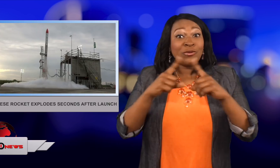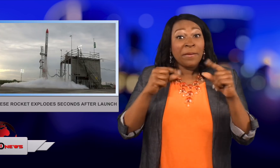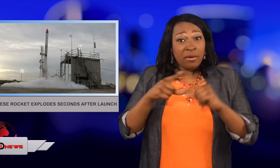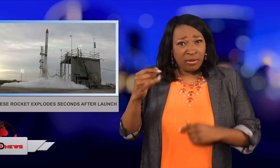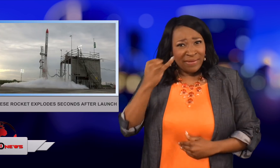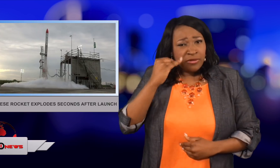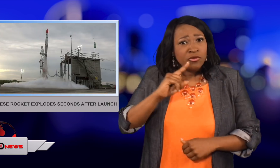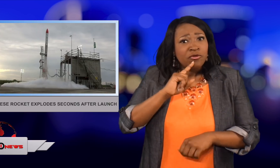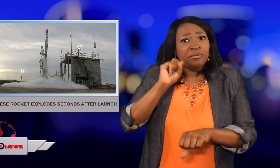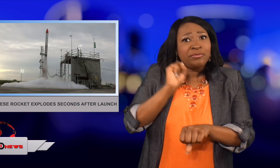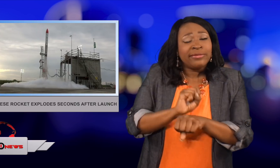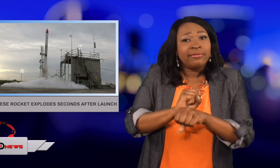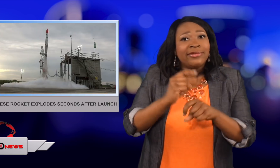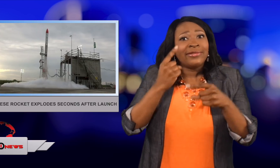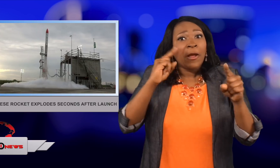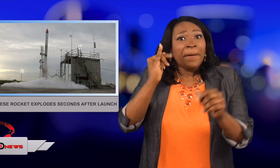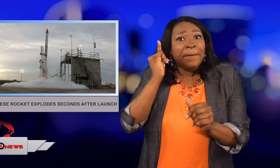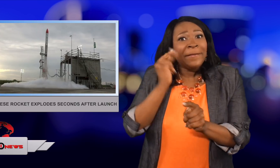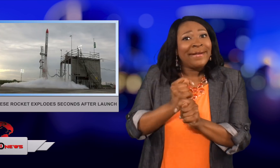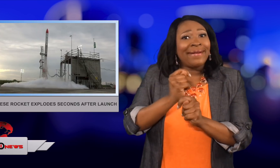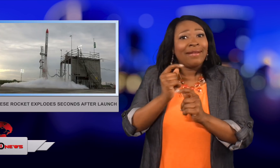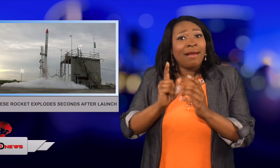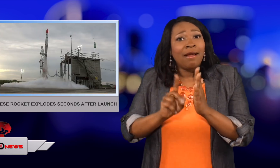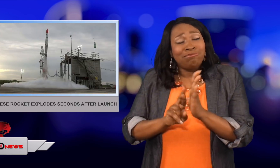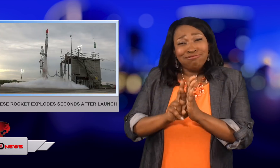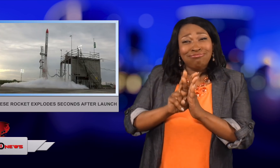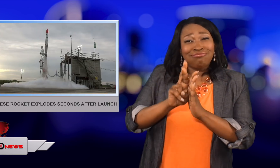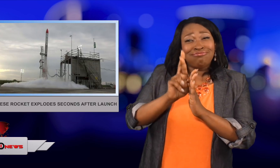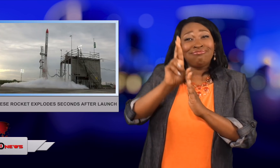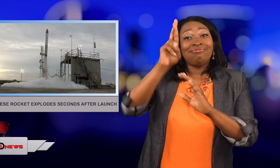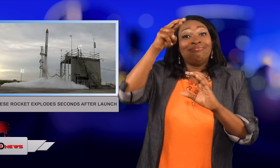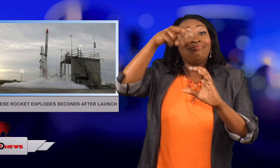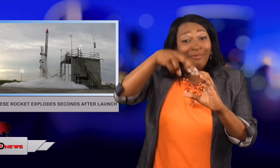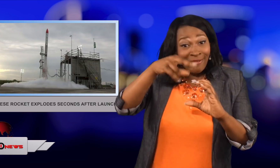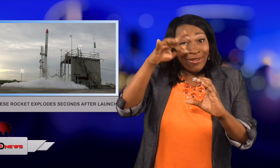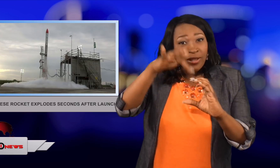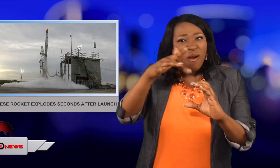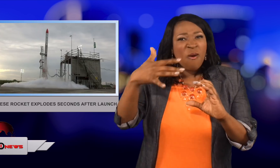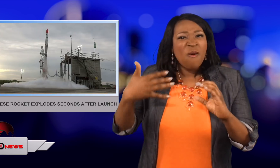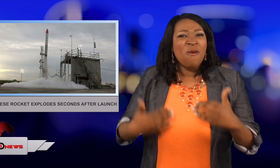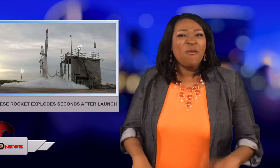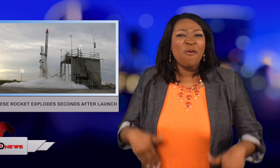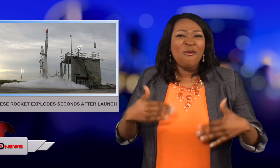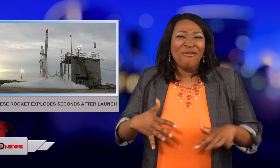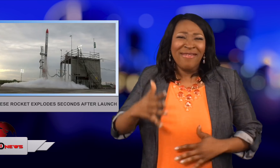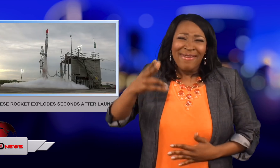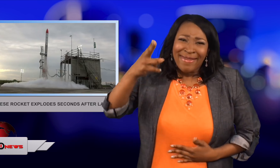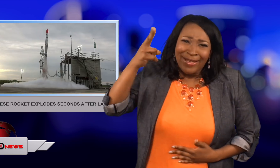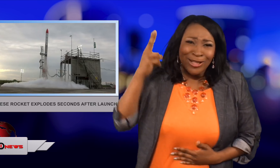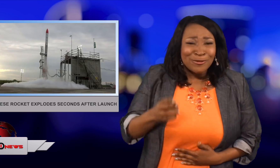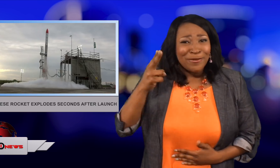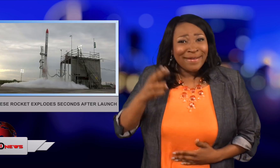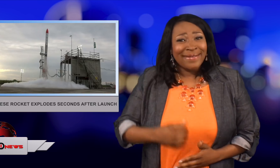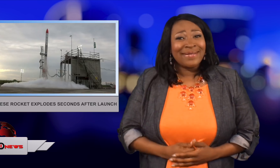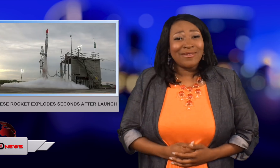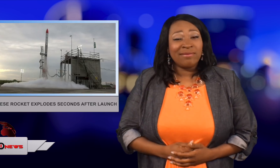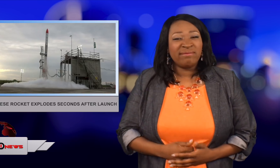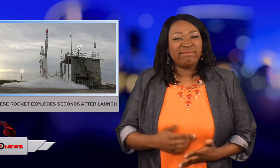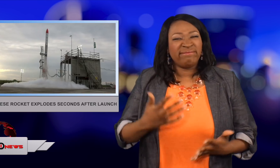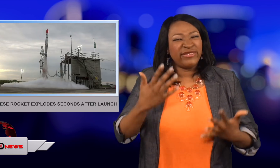If successful, it would have made space exploration history for Japan.